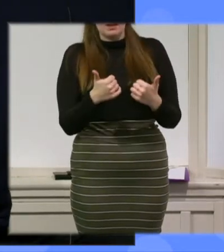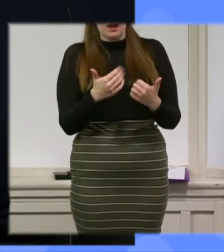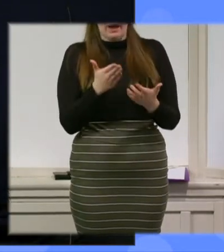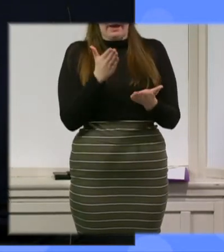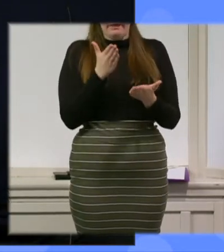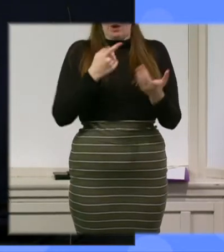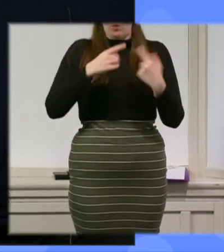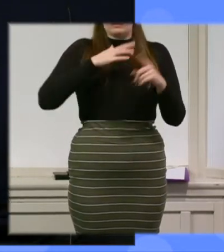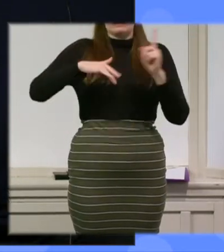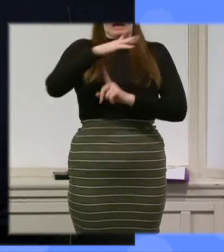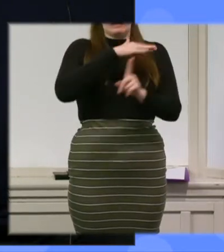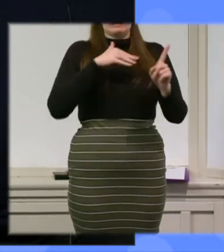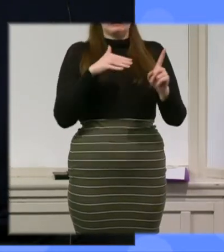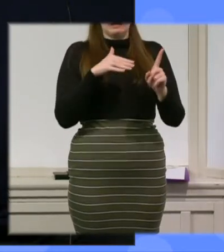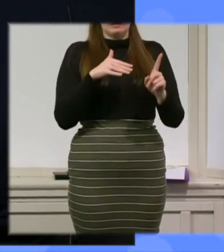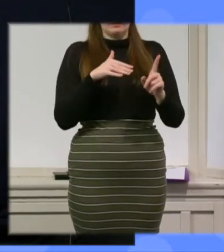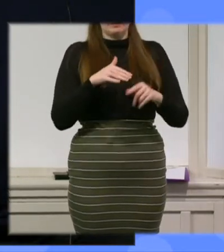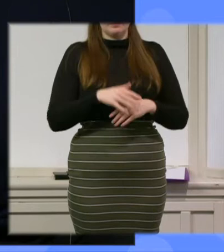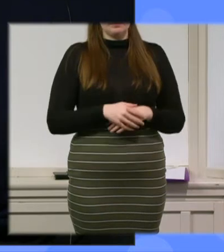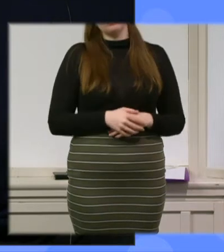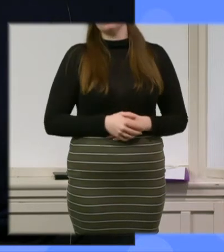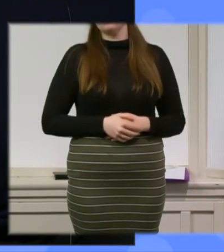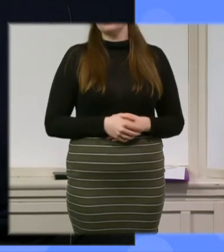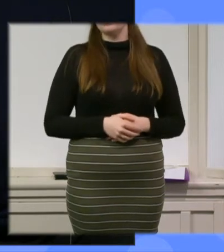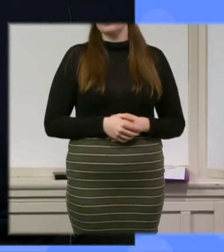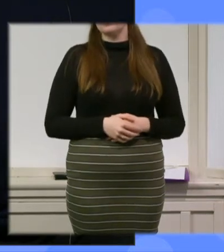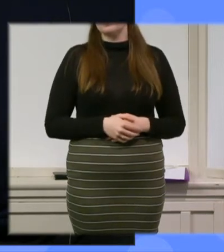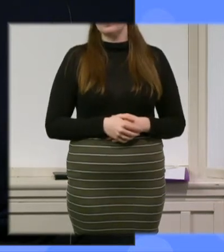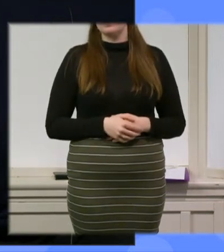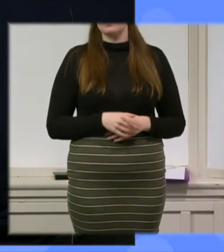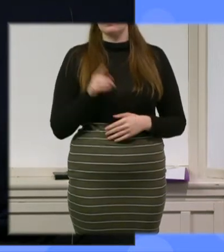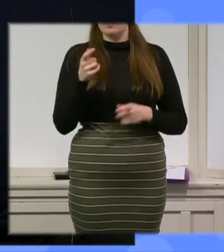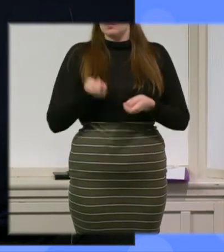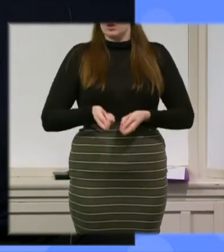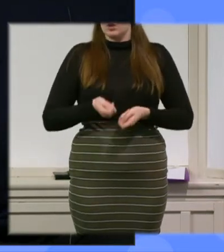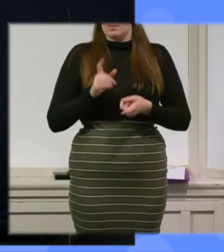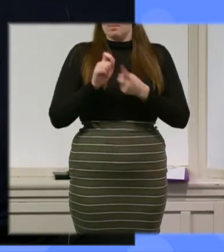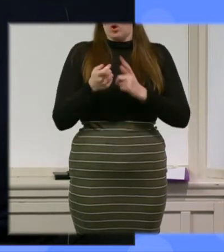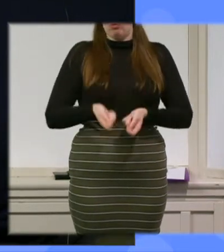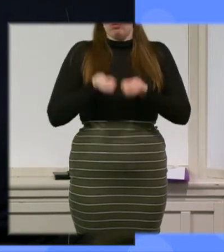our society and democracy and the point you raise nonetheless is well made